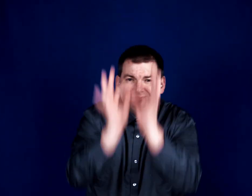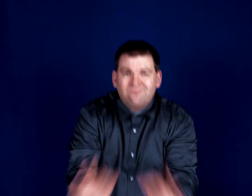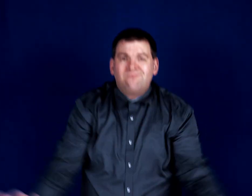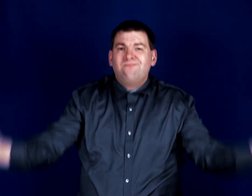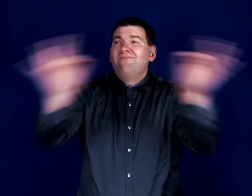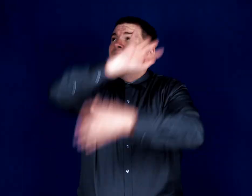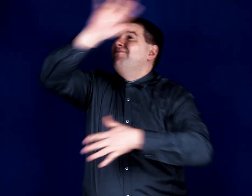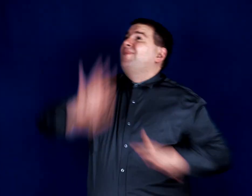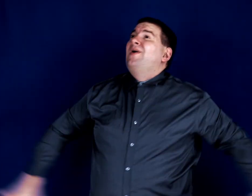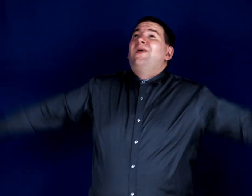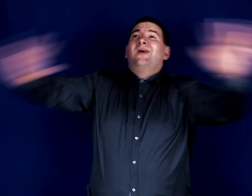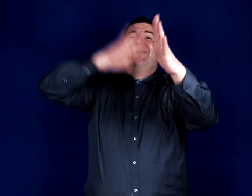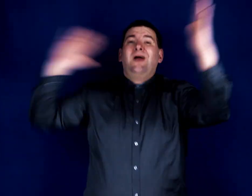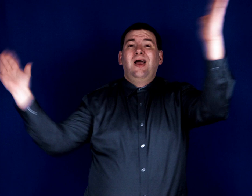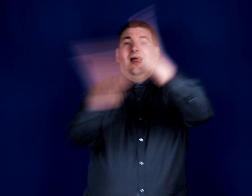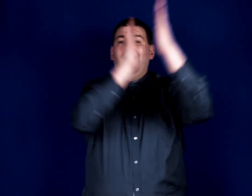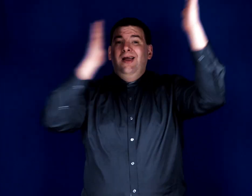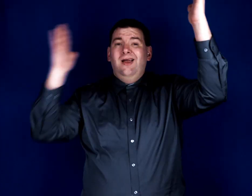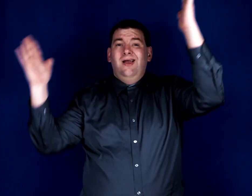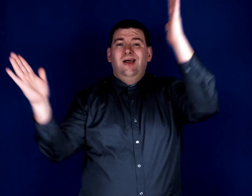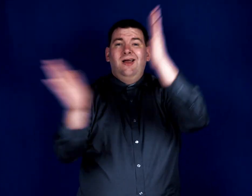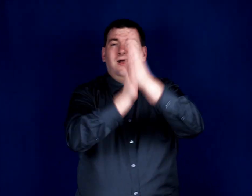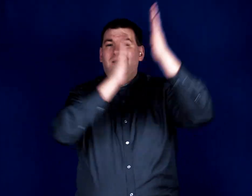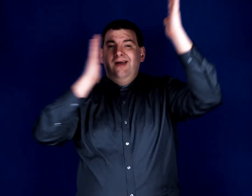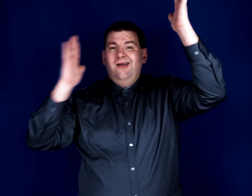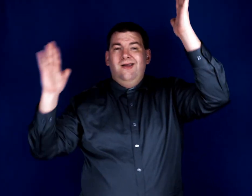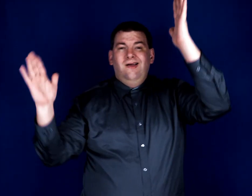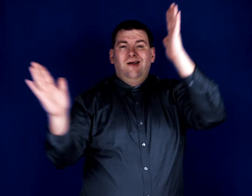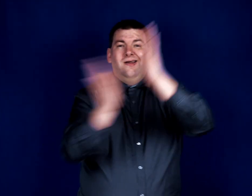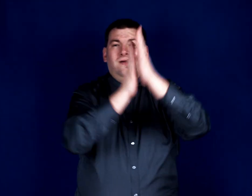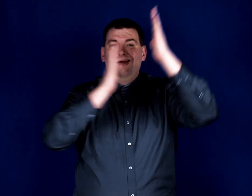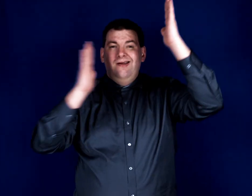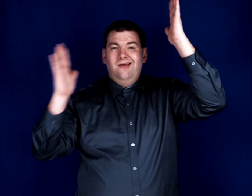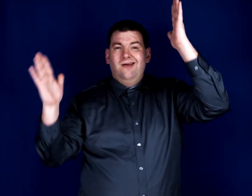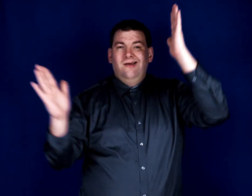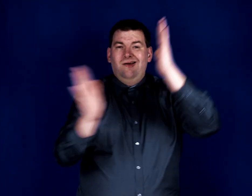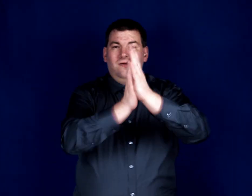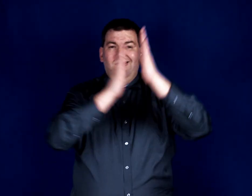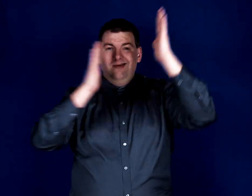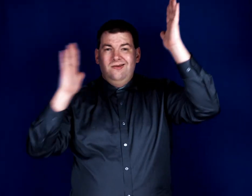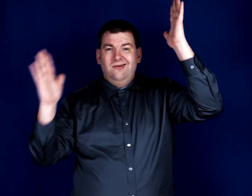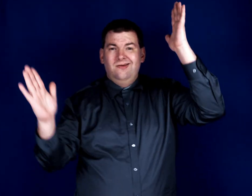of all praise.